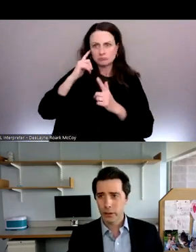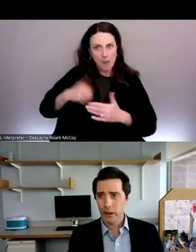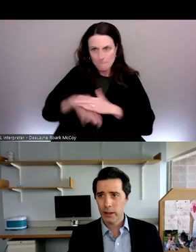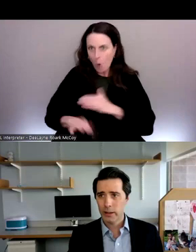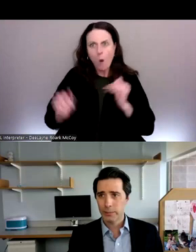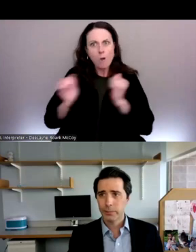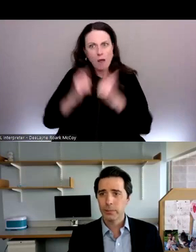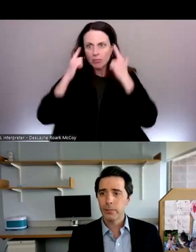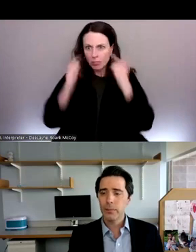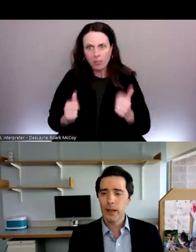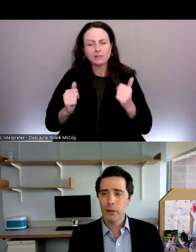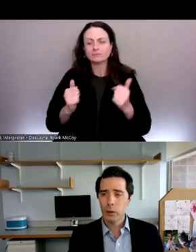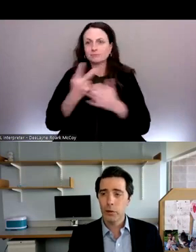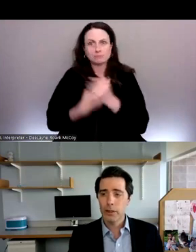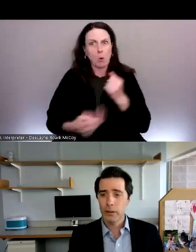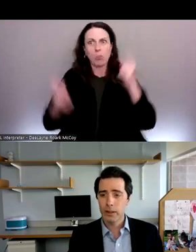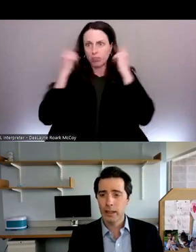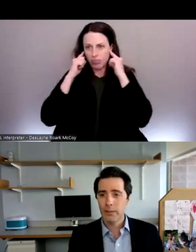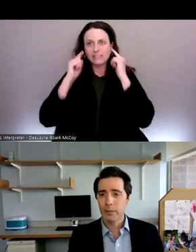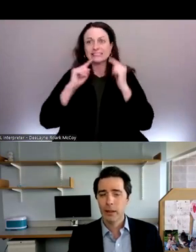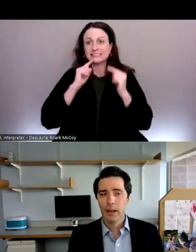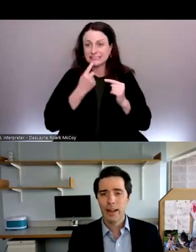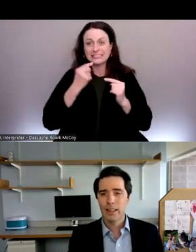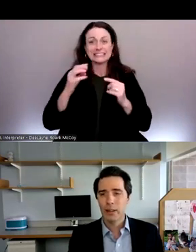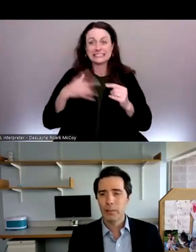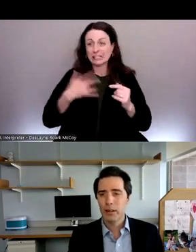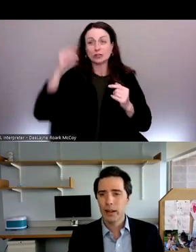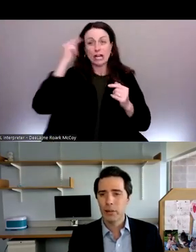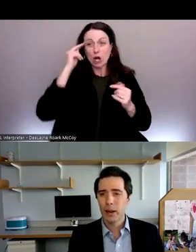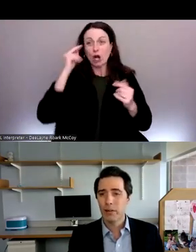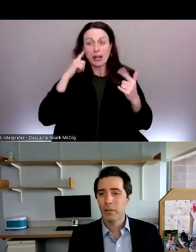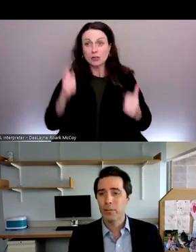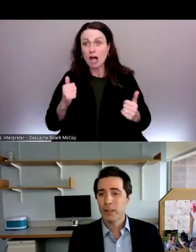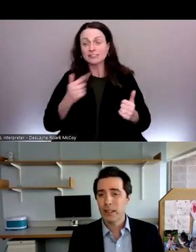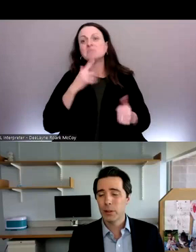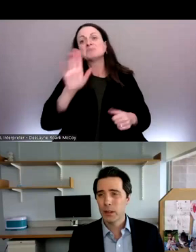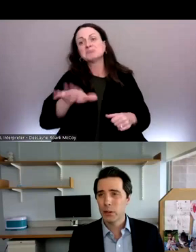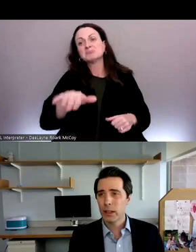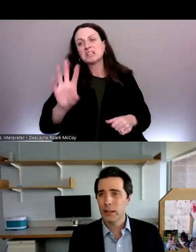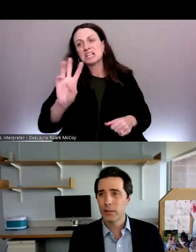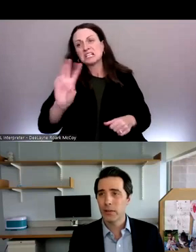hearing loss in a normal physical exam I tell them